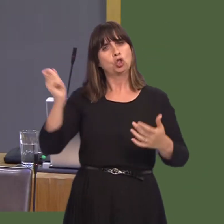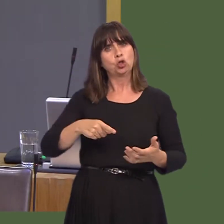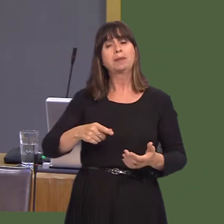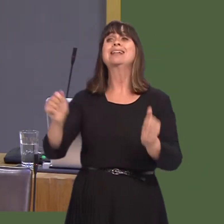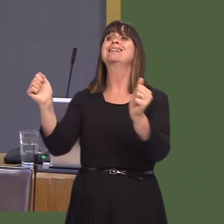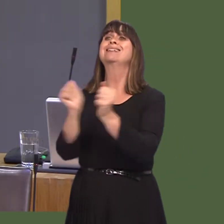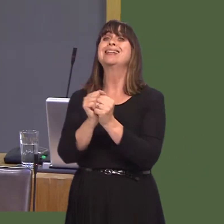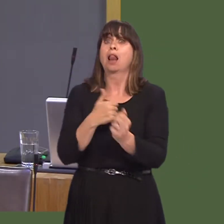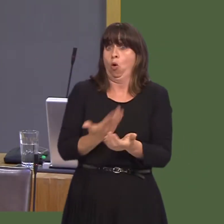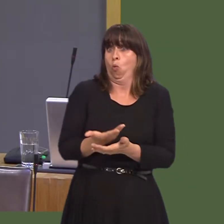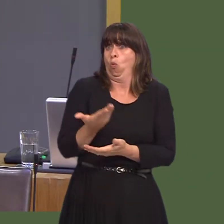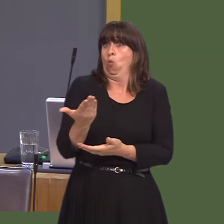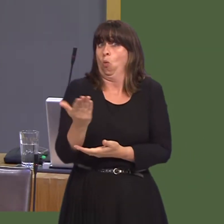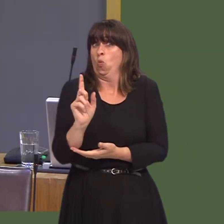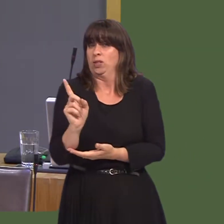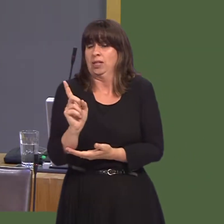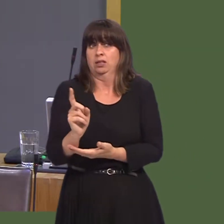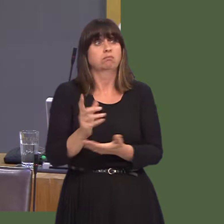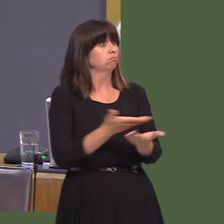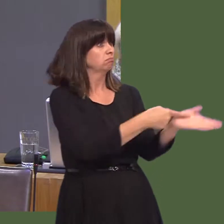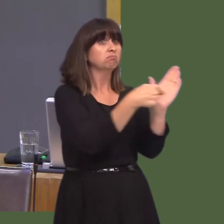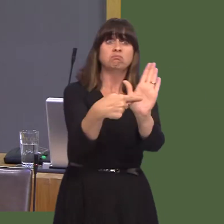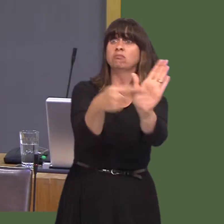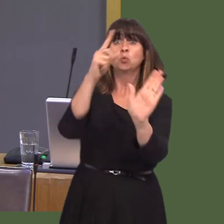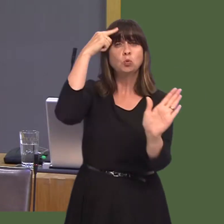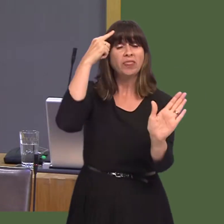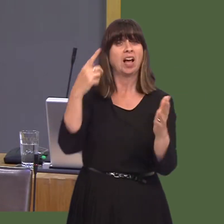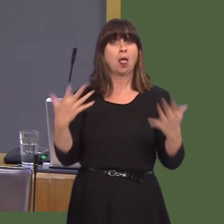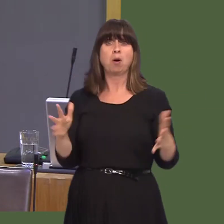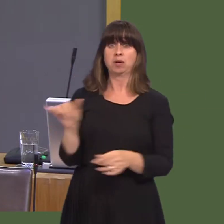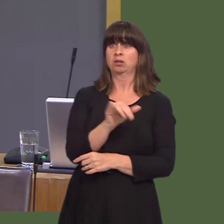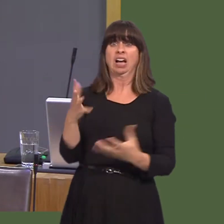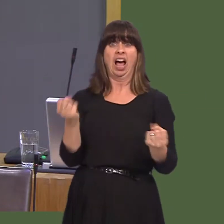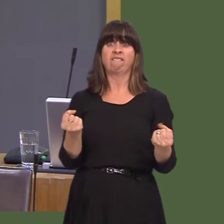Minister, now that we know that it looks like either a bad deal or a 'no deal', will you